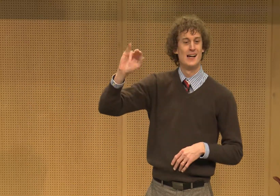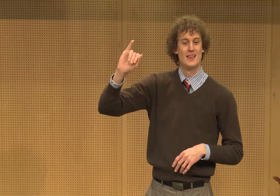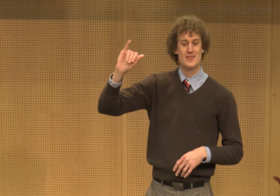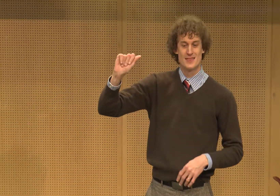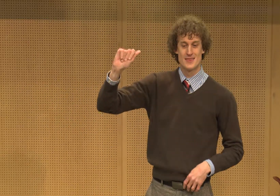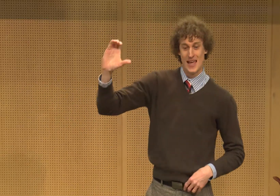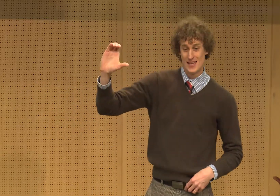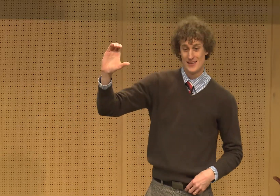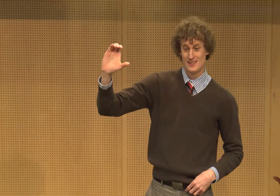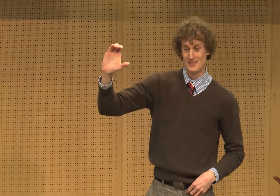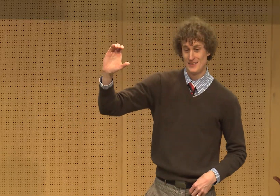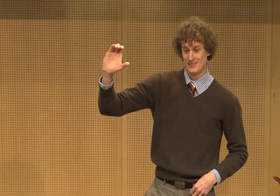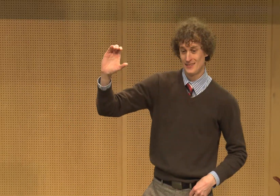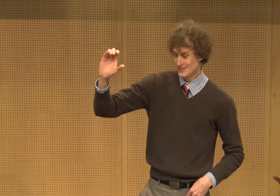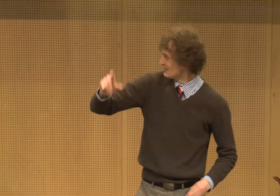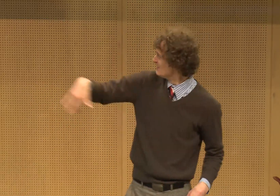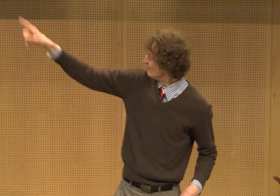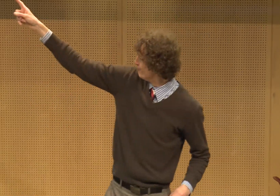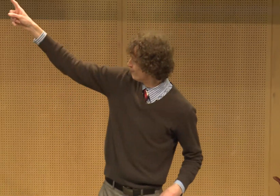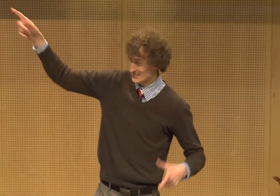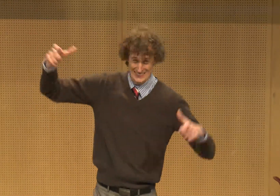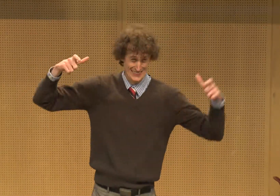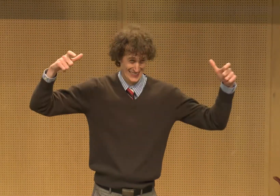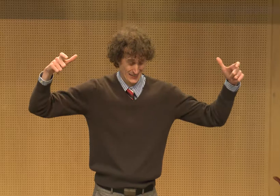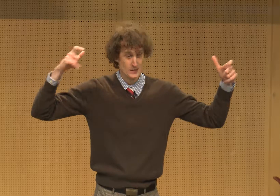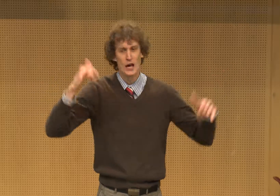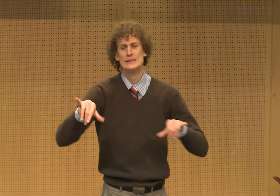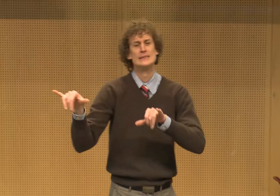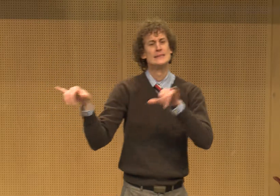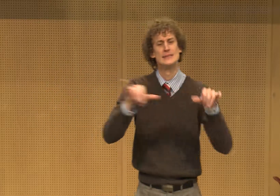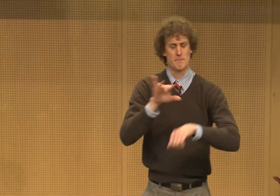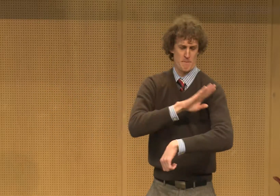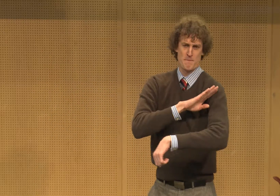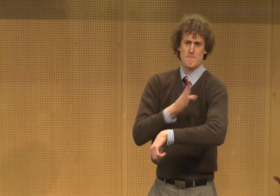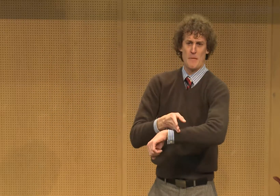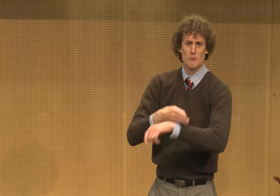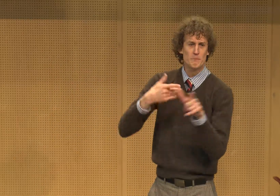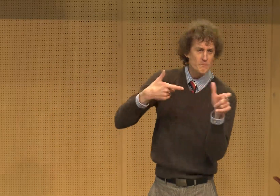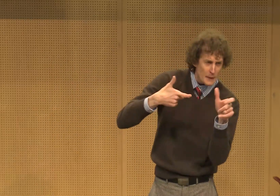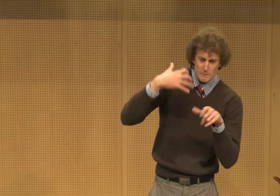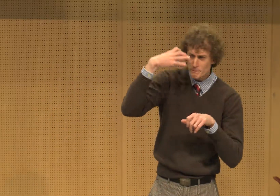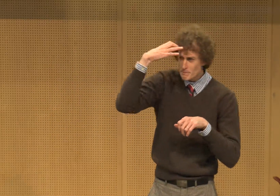This was the ENIAC, the first computer, and it was the size of a room.